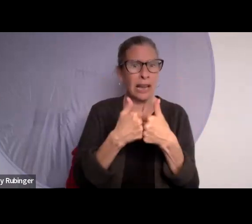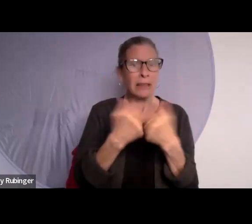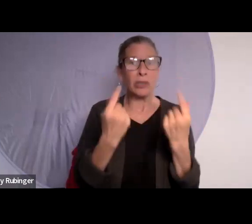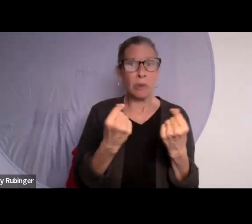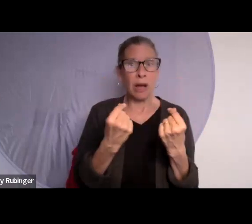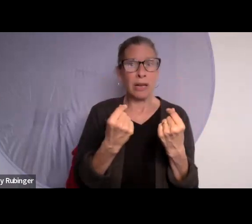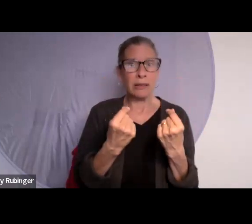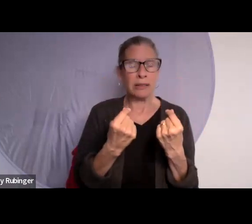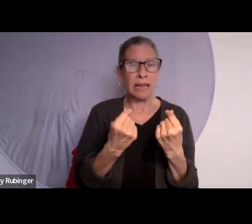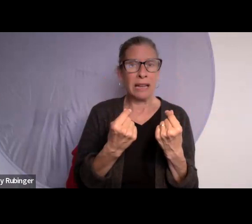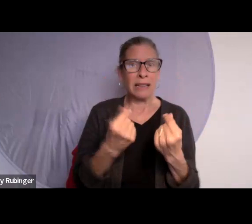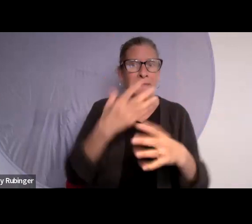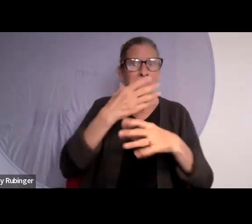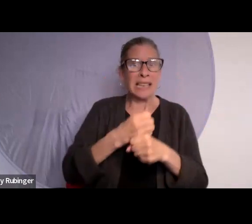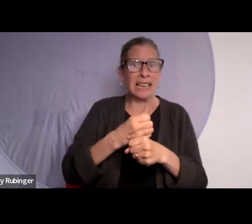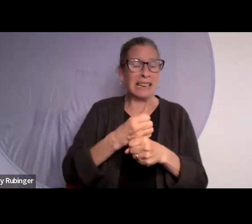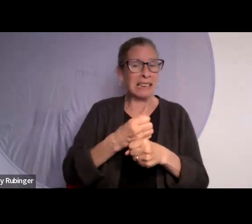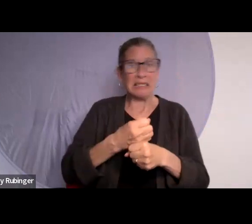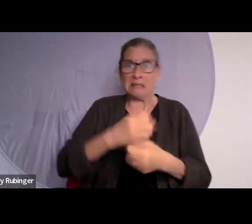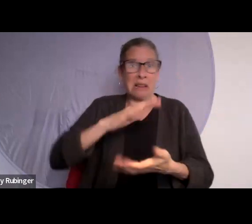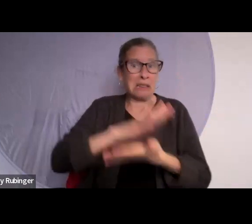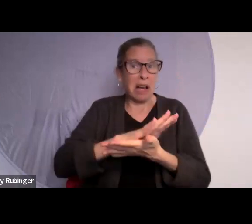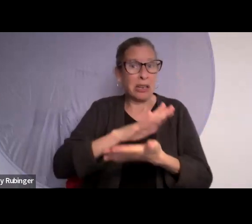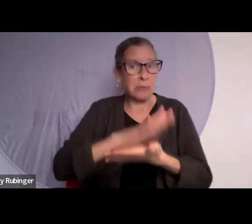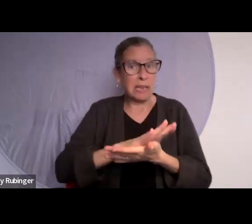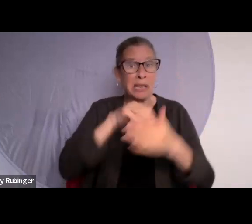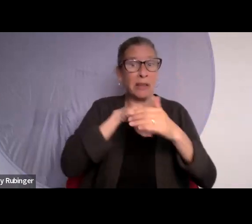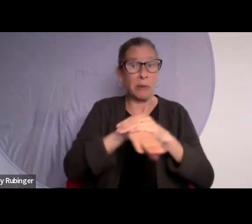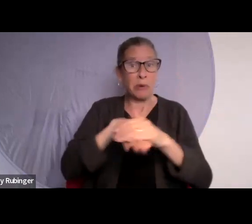that would be accessible in multiple, multiple formats in